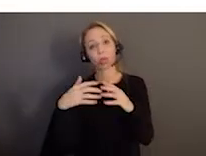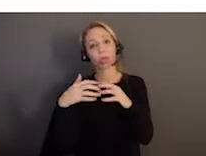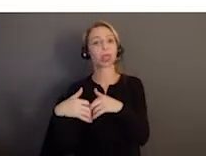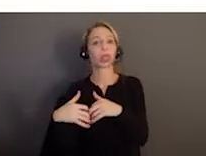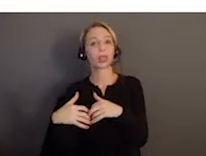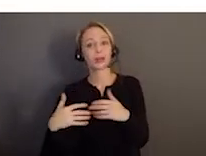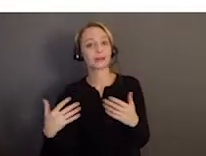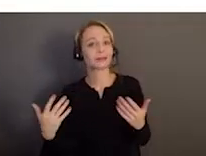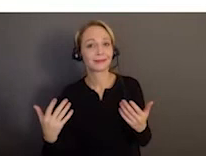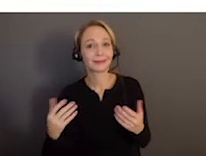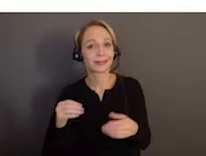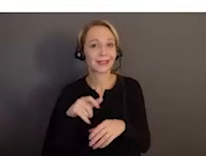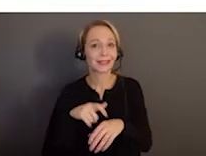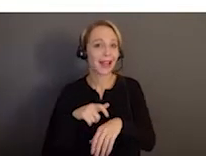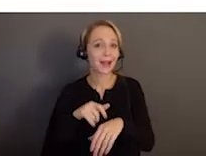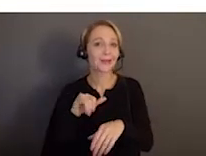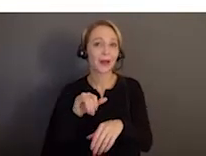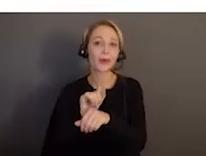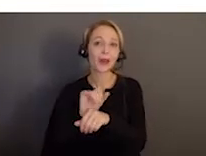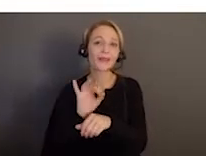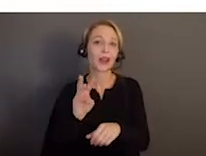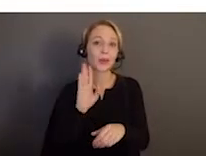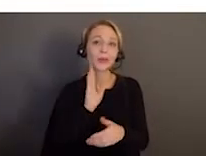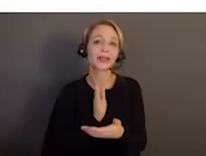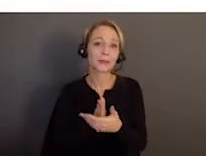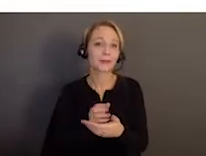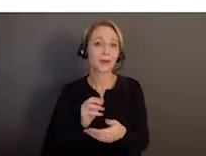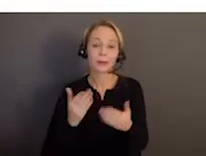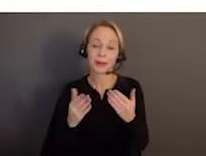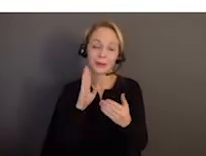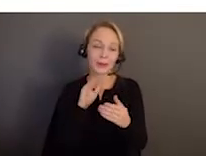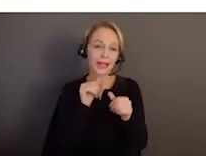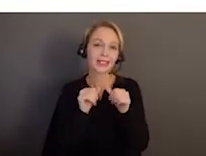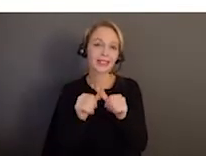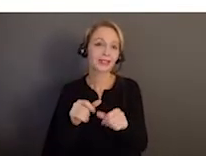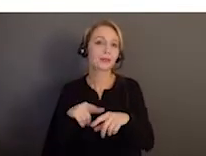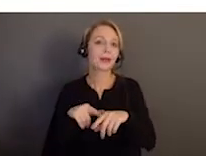IF YOUR APP CRASHS IN THAT PERIOD OF TIME THEN THE WORK